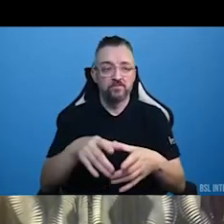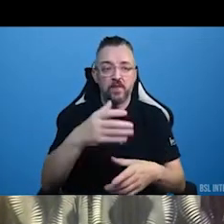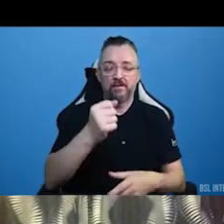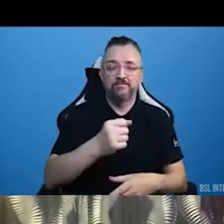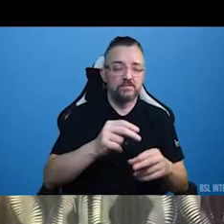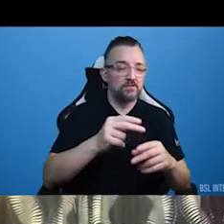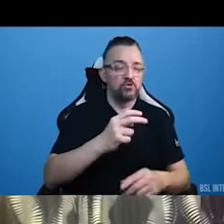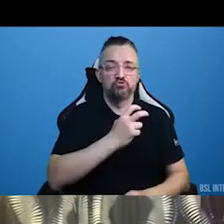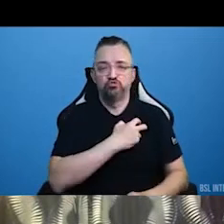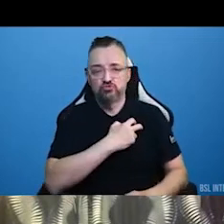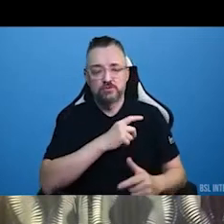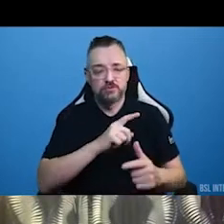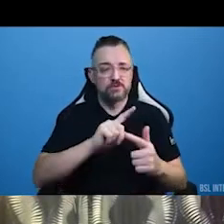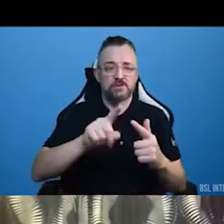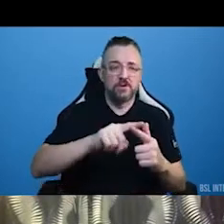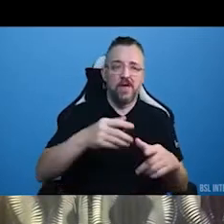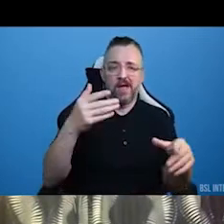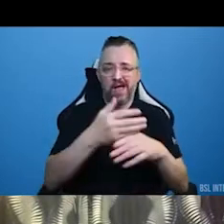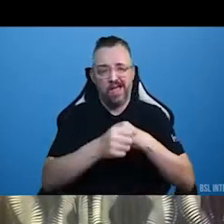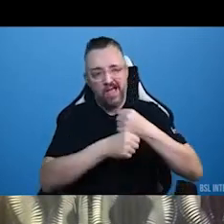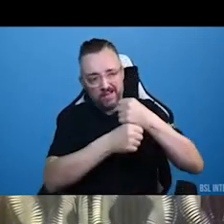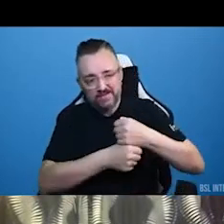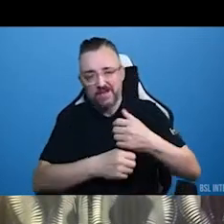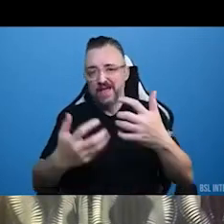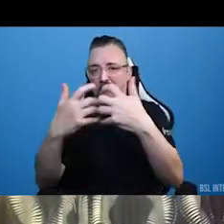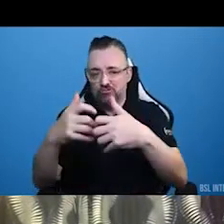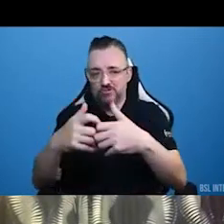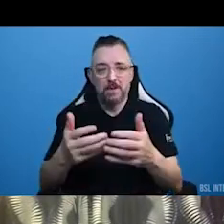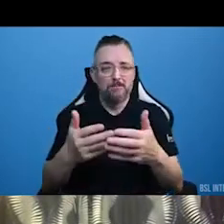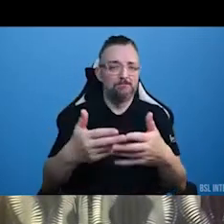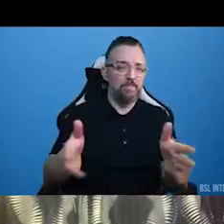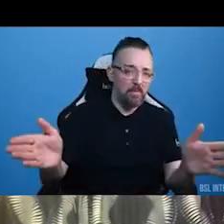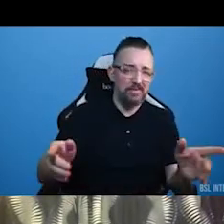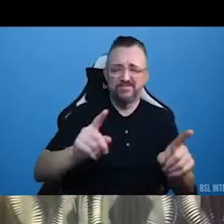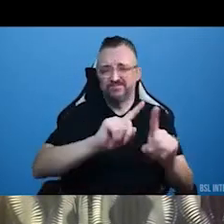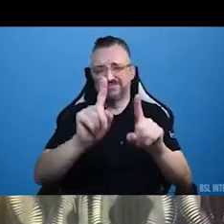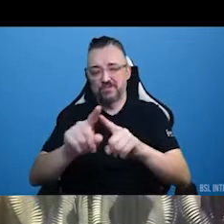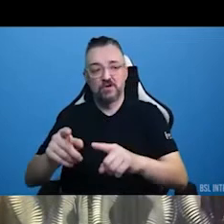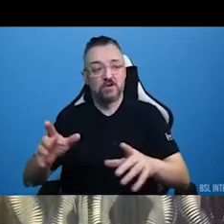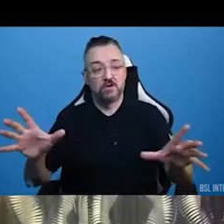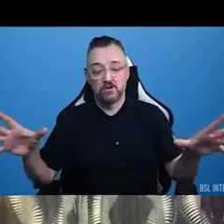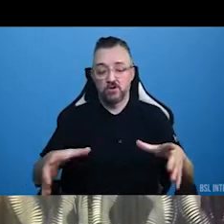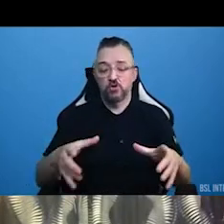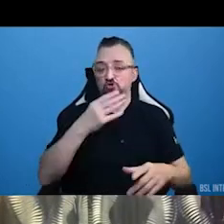trade unions, activists, architects, engineers, the public, and gave them the space to use participatory democracy techniques